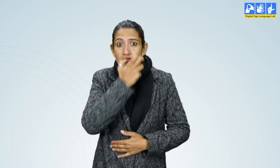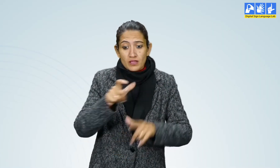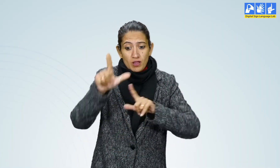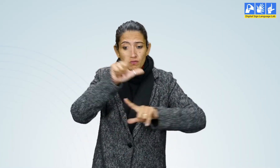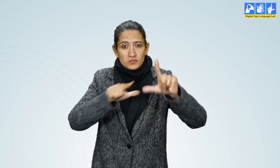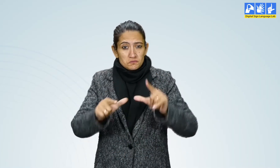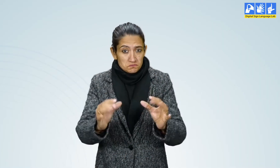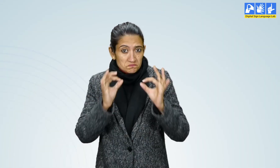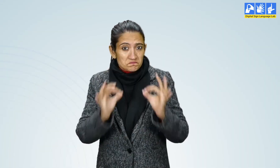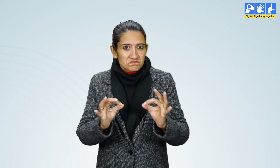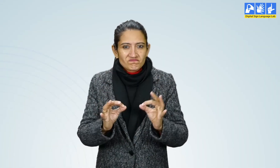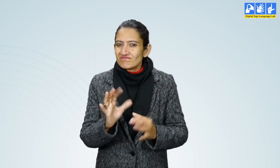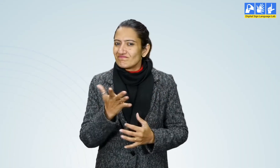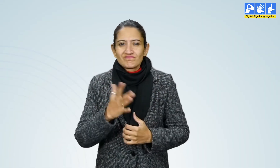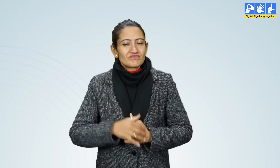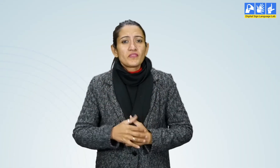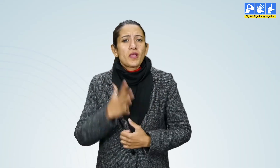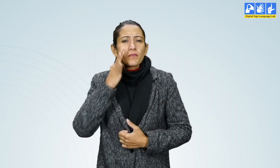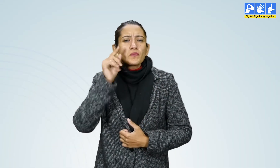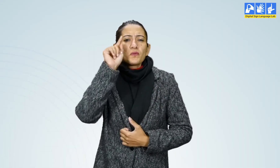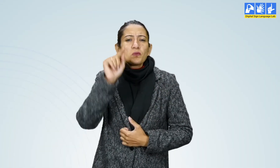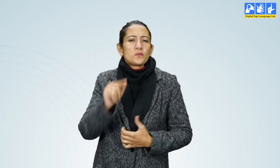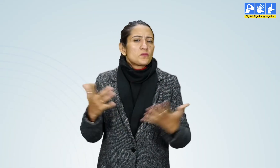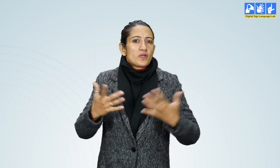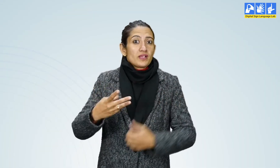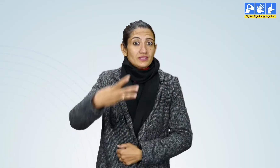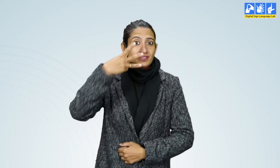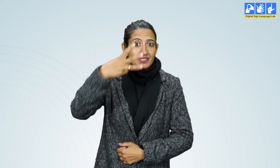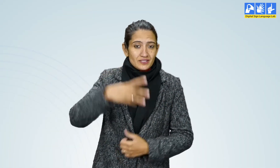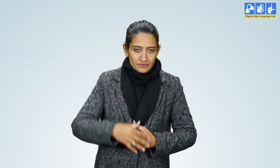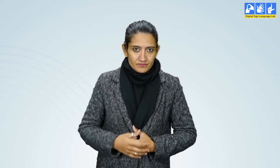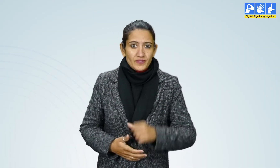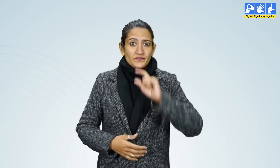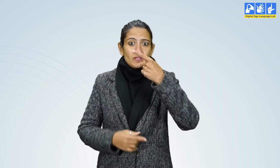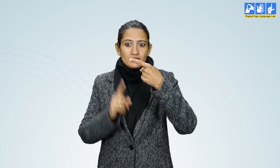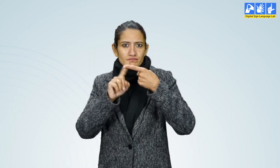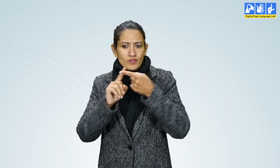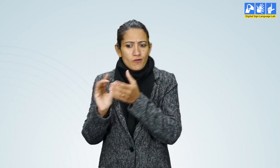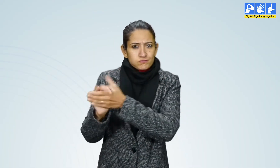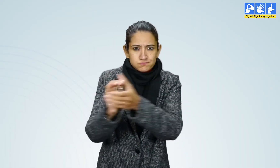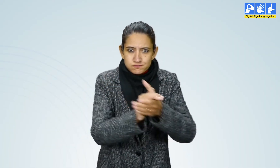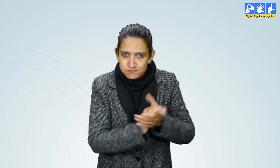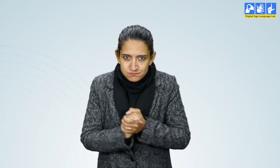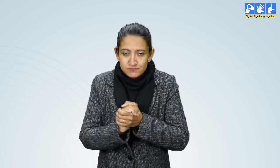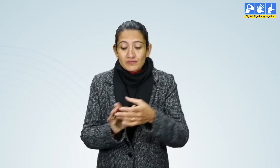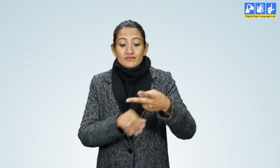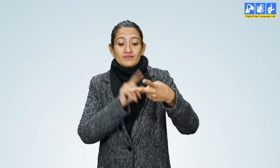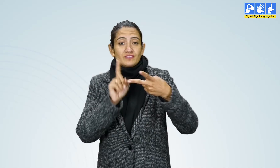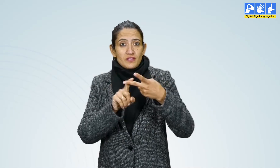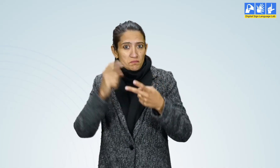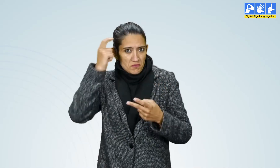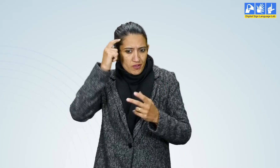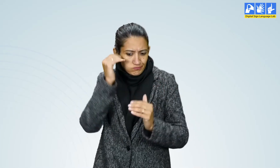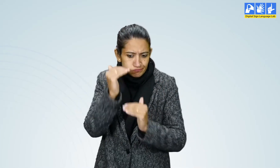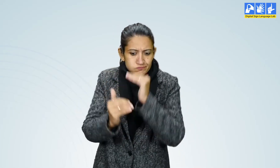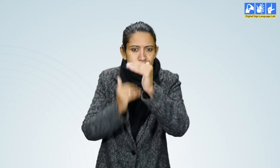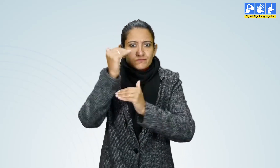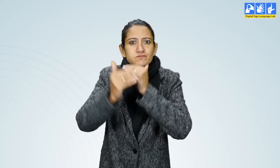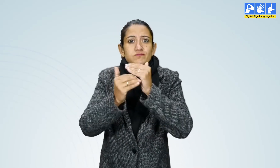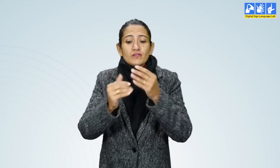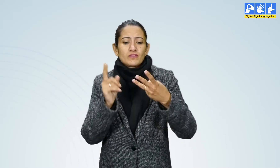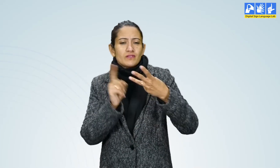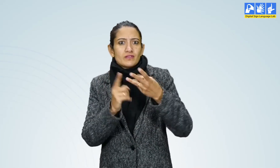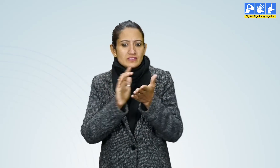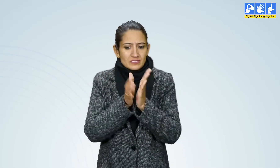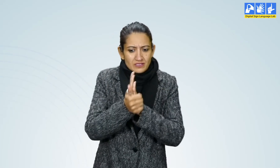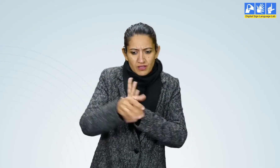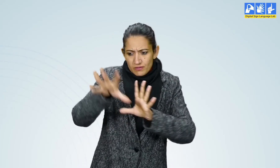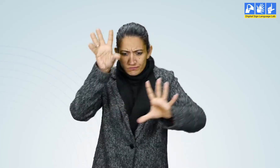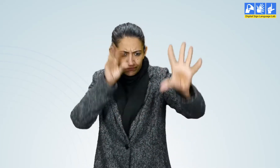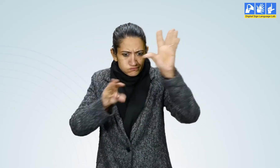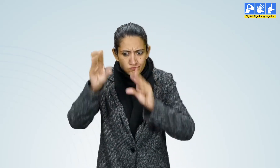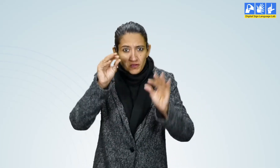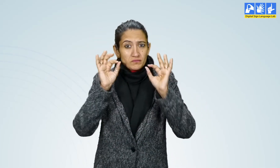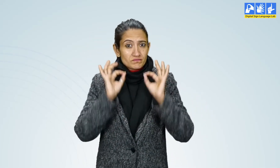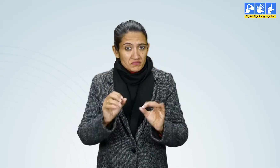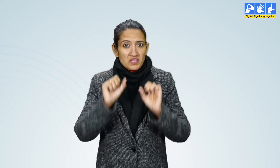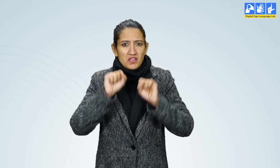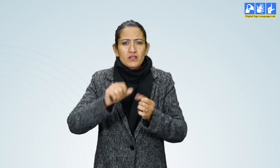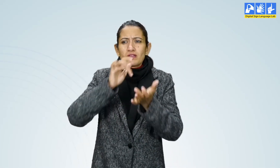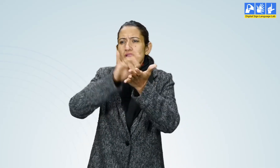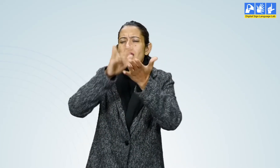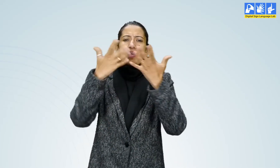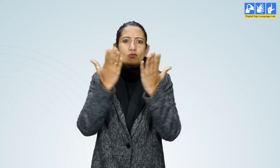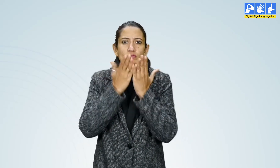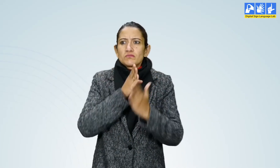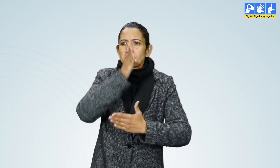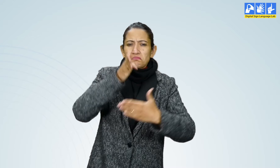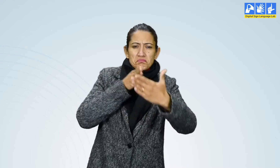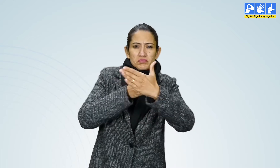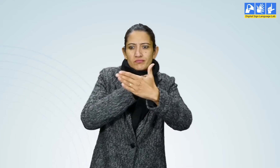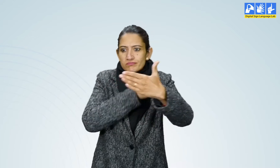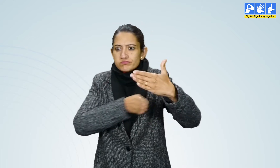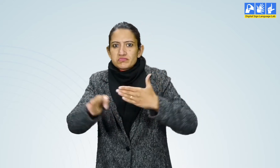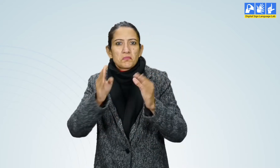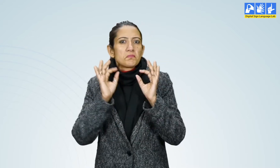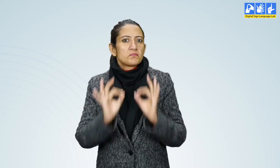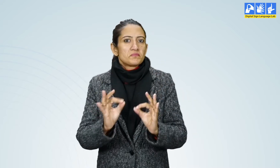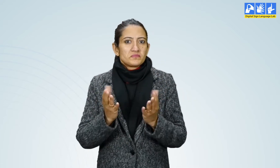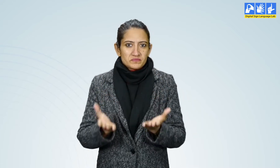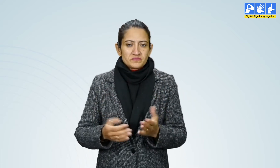Language, not speech, is the key to making friends, developing thinking and learning skills, and doing well in school.”